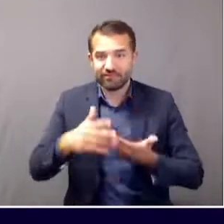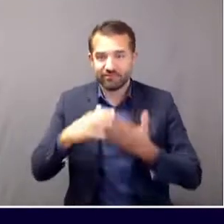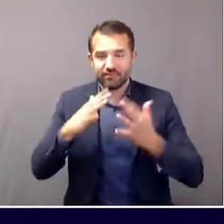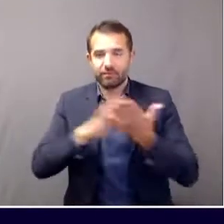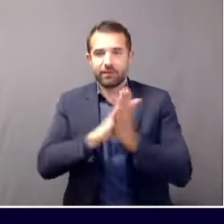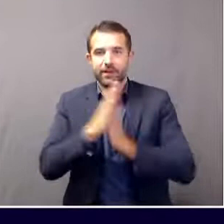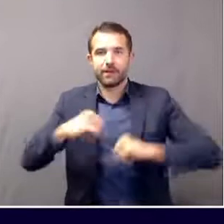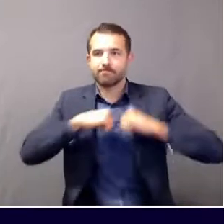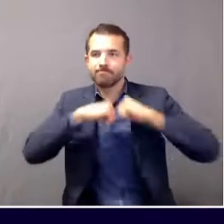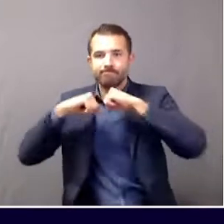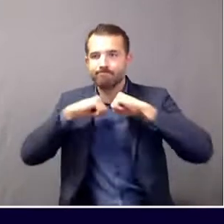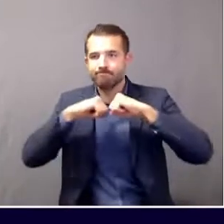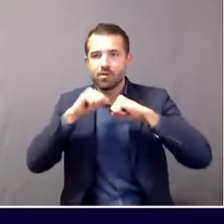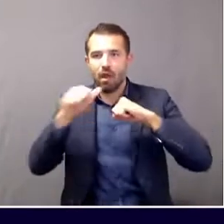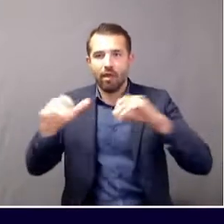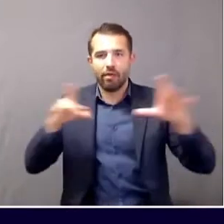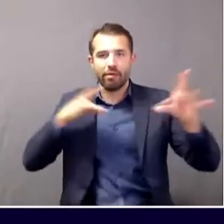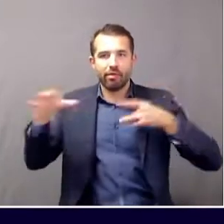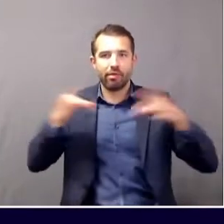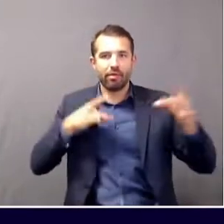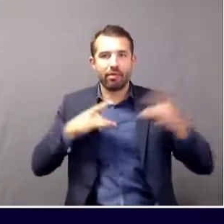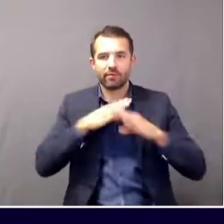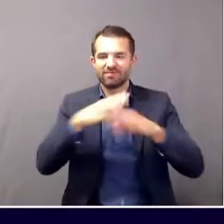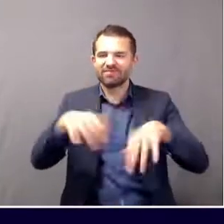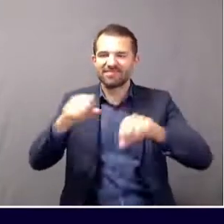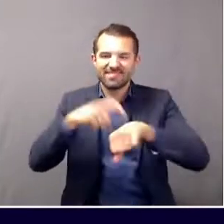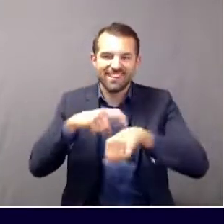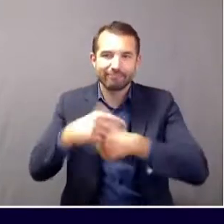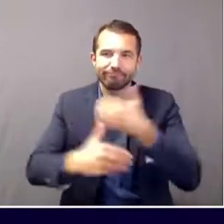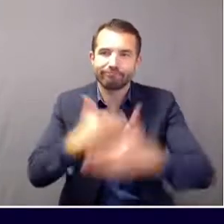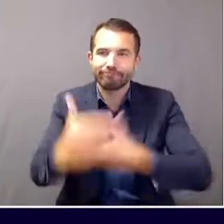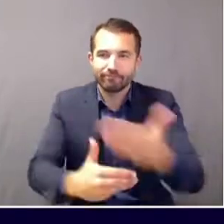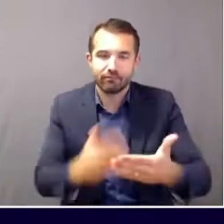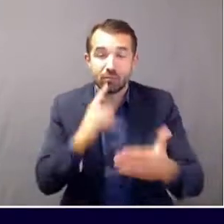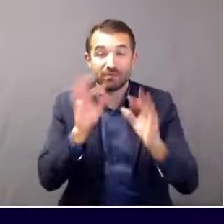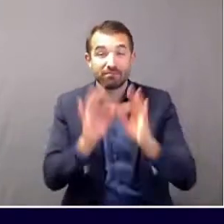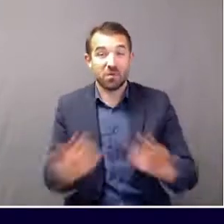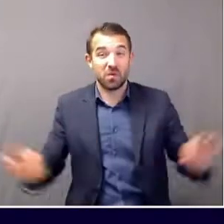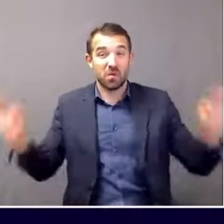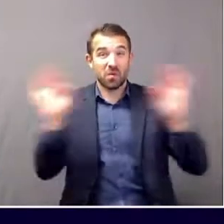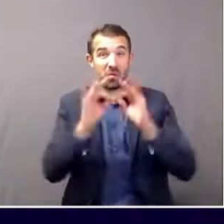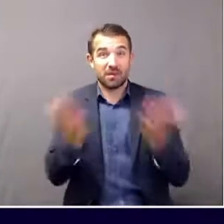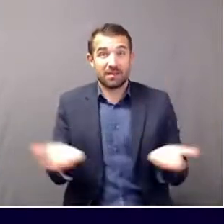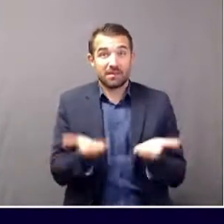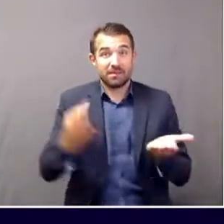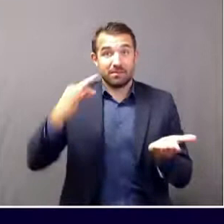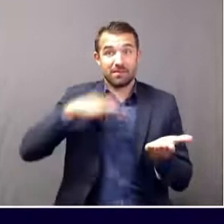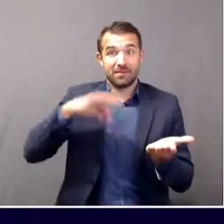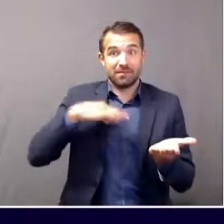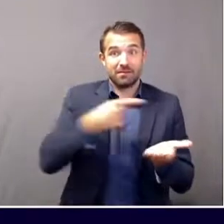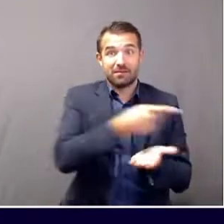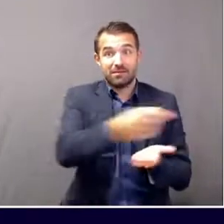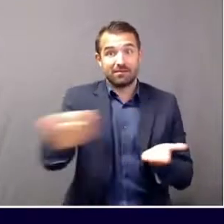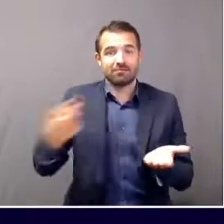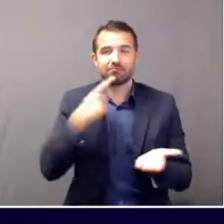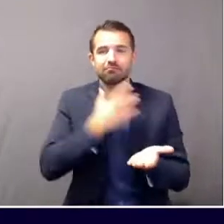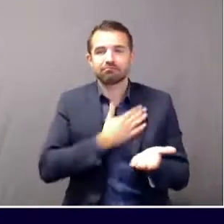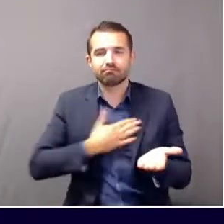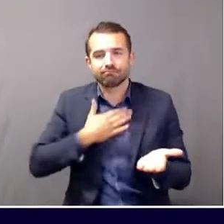that's why it's important that